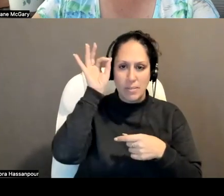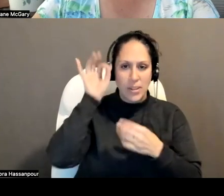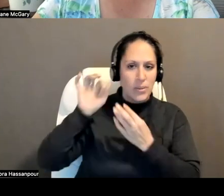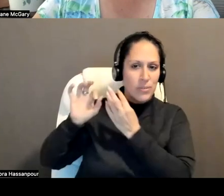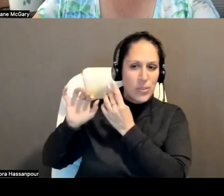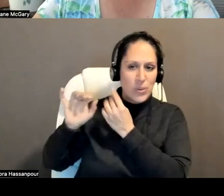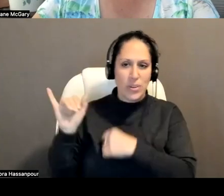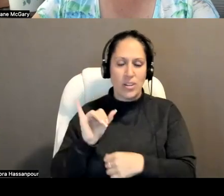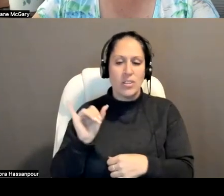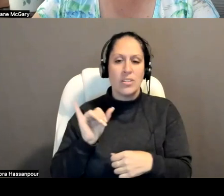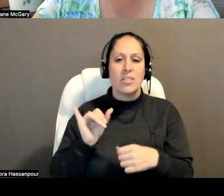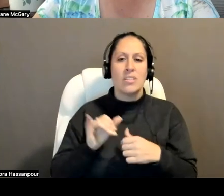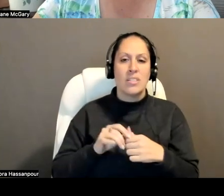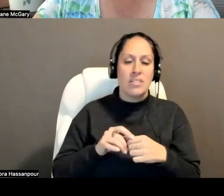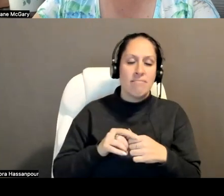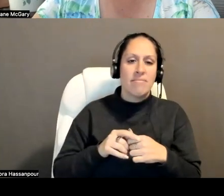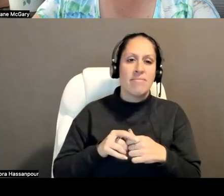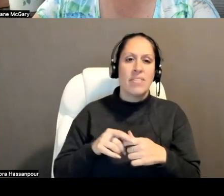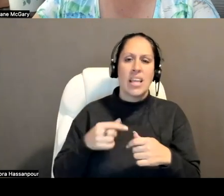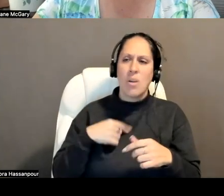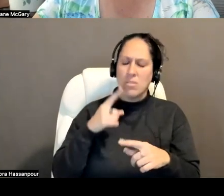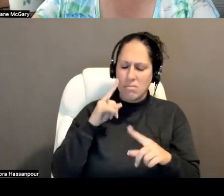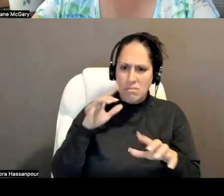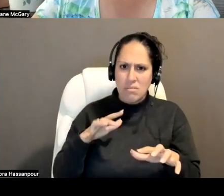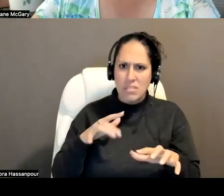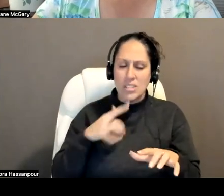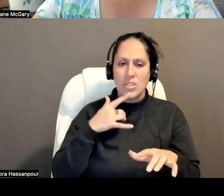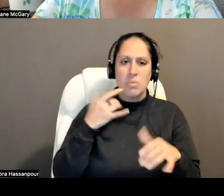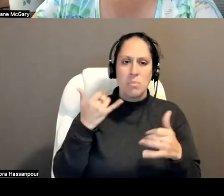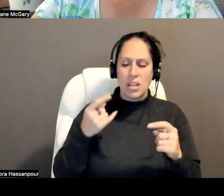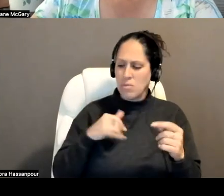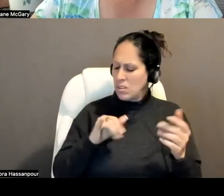Yeah, I was very surprised when you were playing it. I had-- I was like, wait a minute